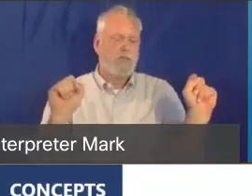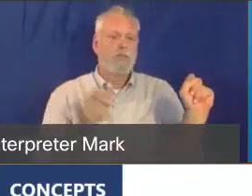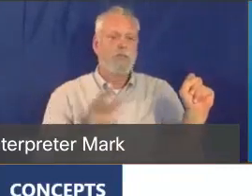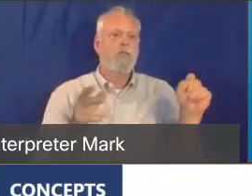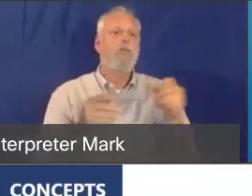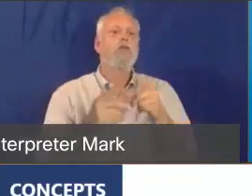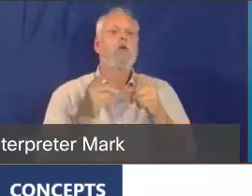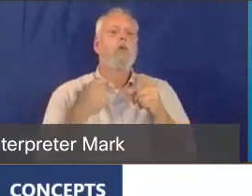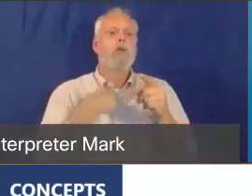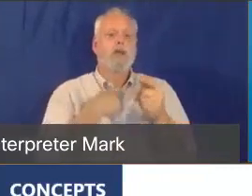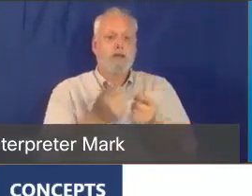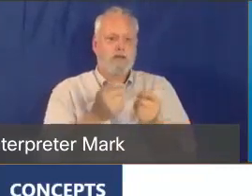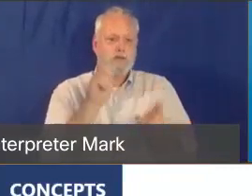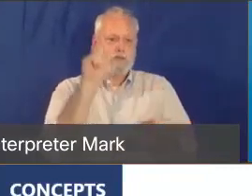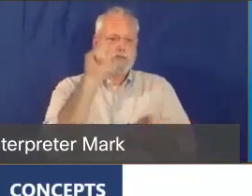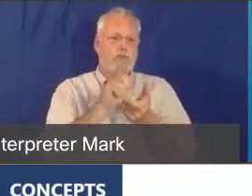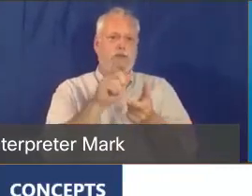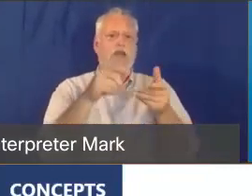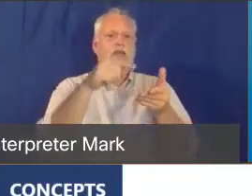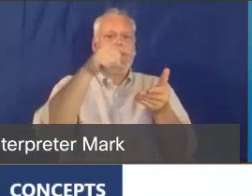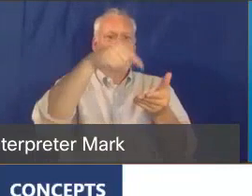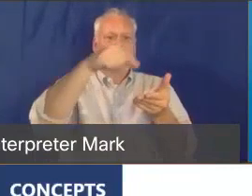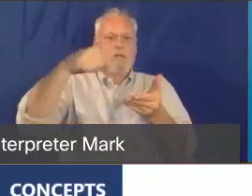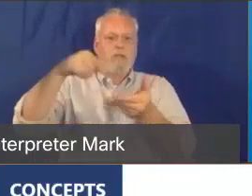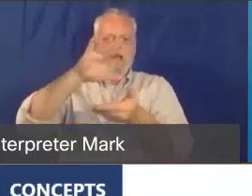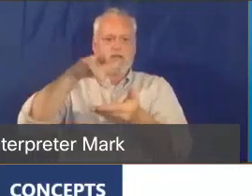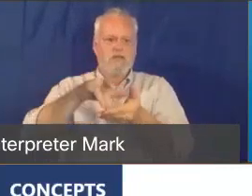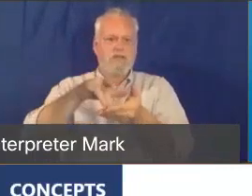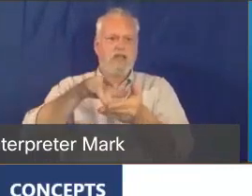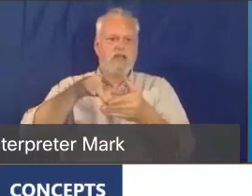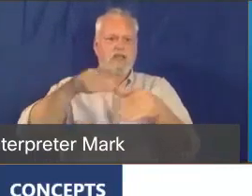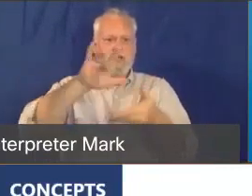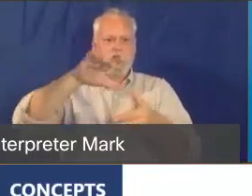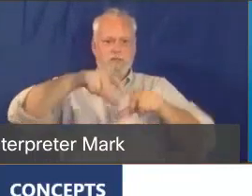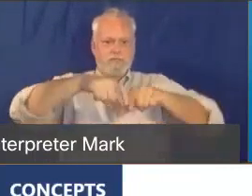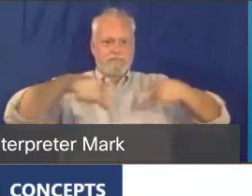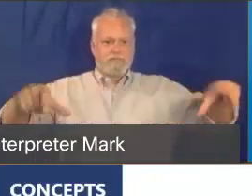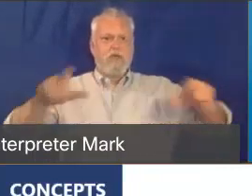From that scrape that center median. Um, in order to provide space for that to happen.